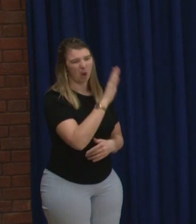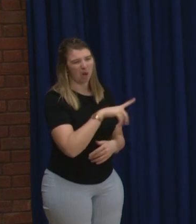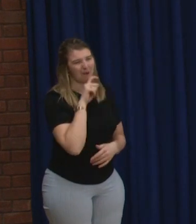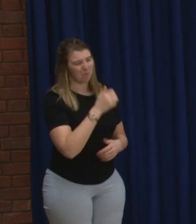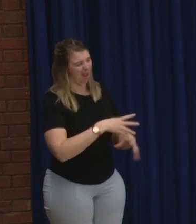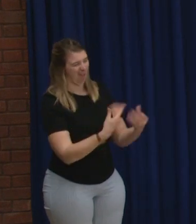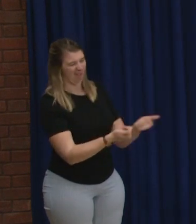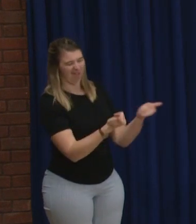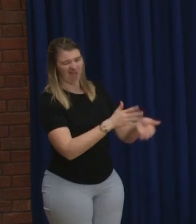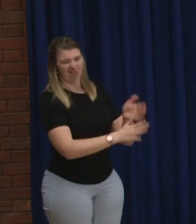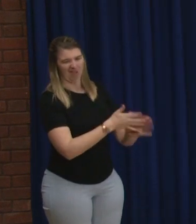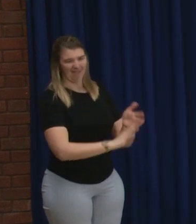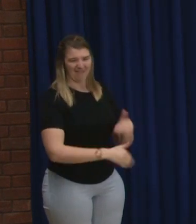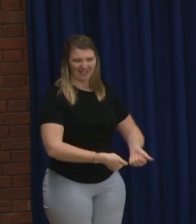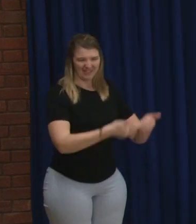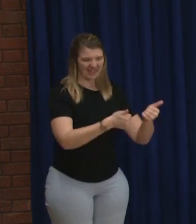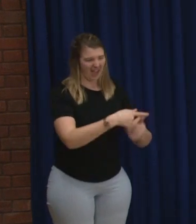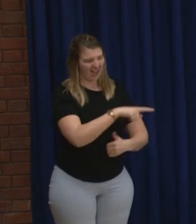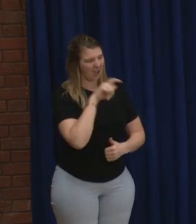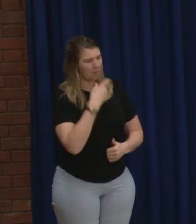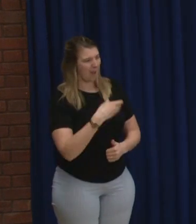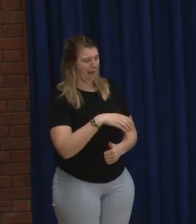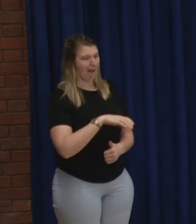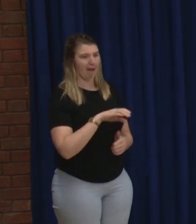so that was going to be fine, he was going to get a card on his 16th birthday and was all